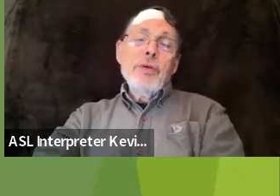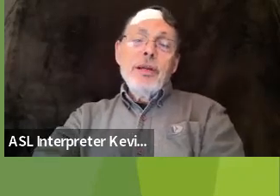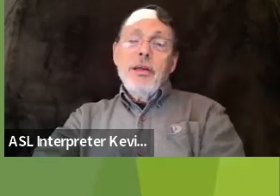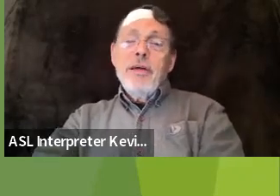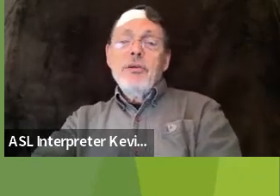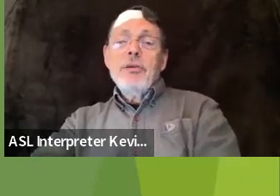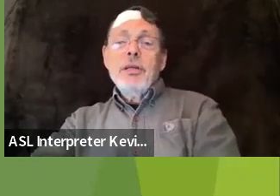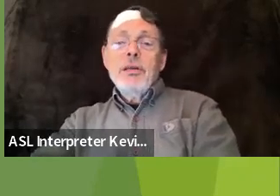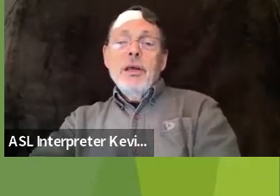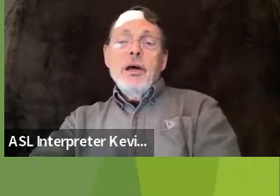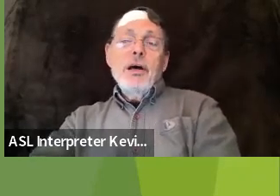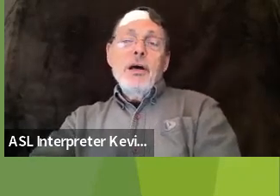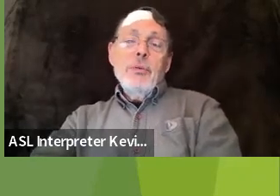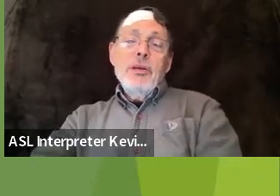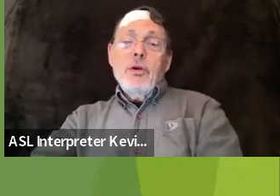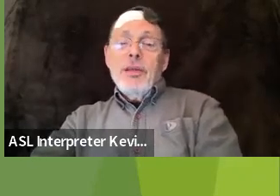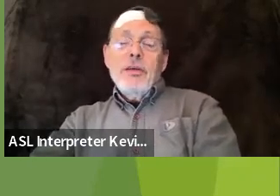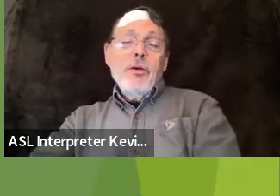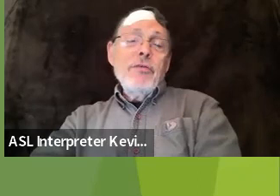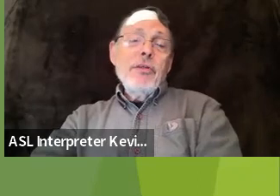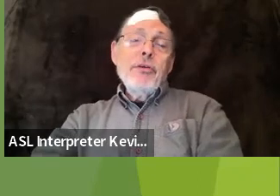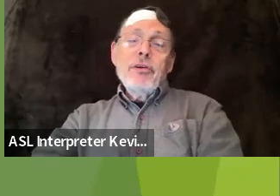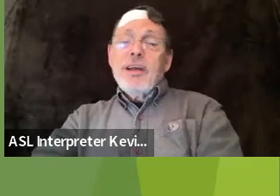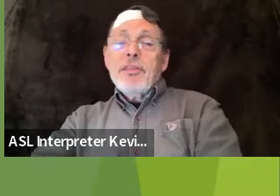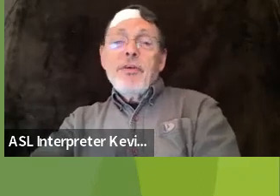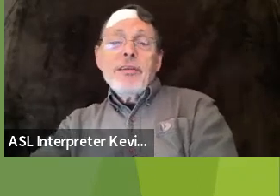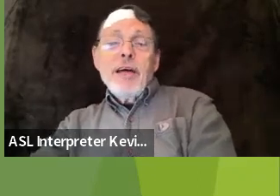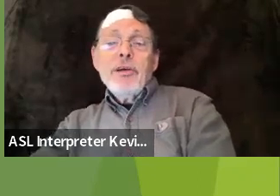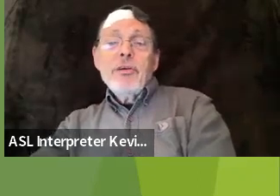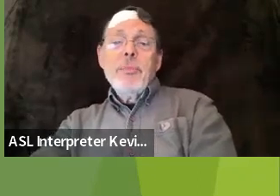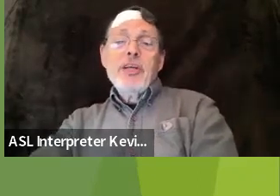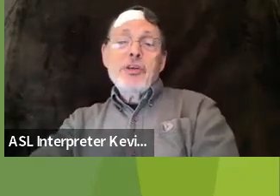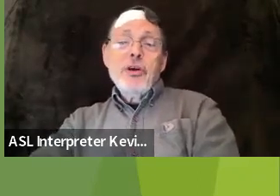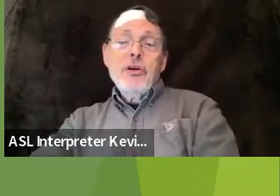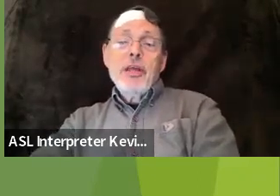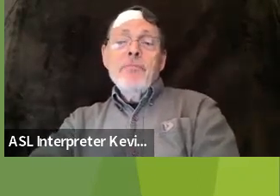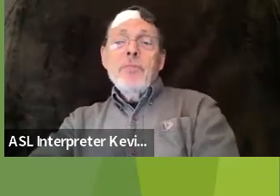reading level and are we going for the 3rd to 7th grade level, and to make sure that